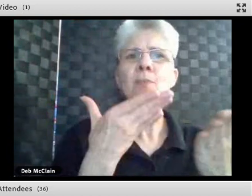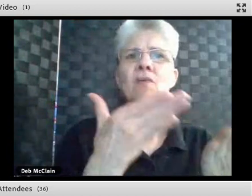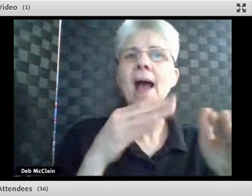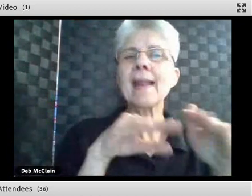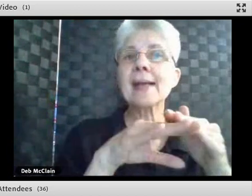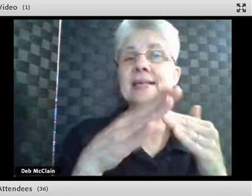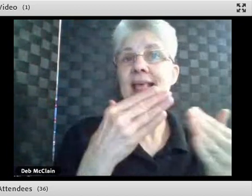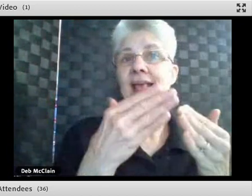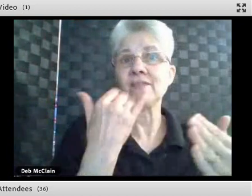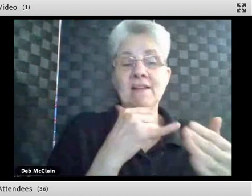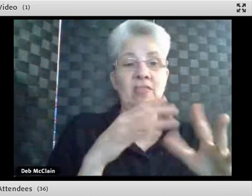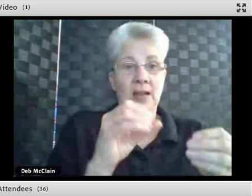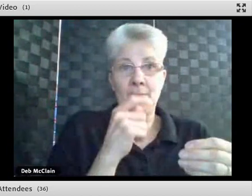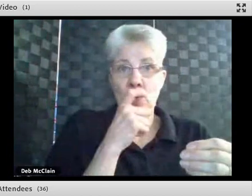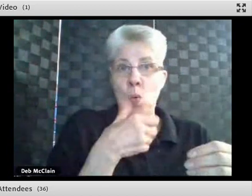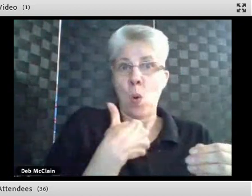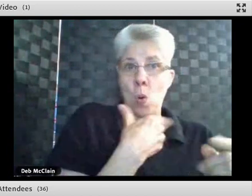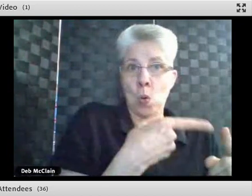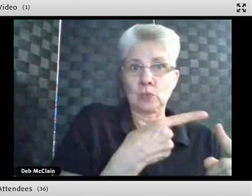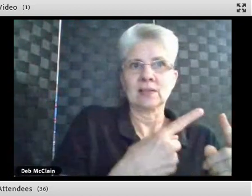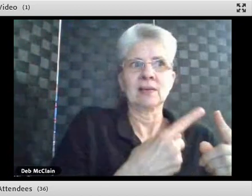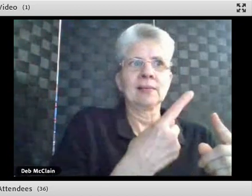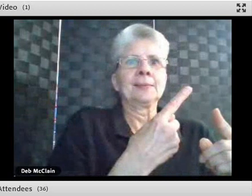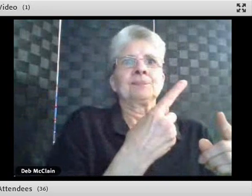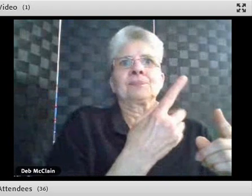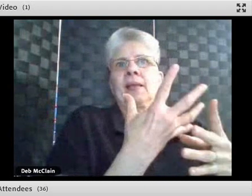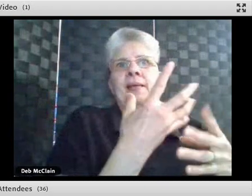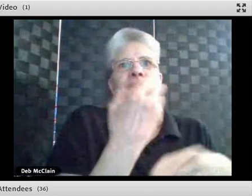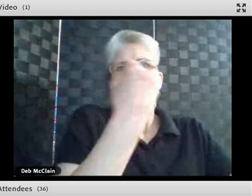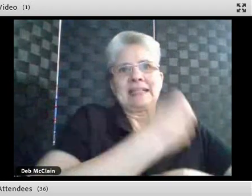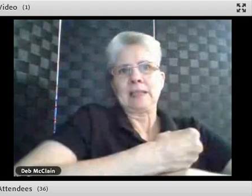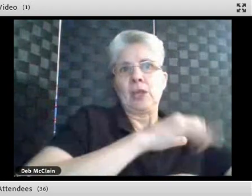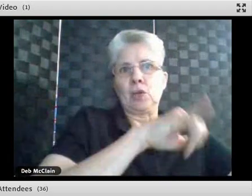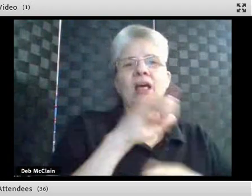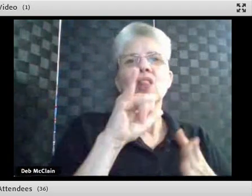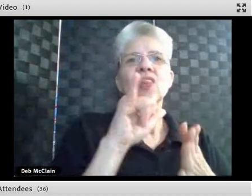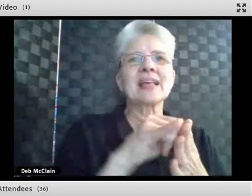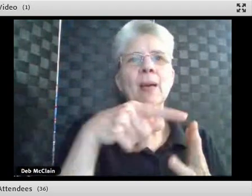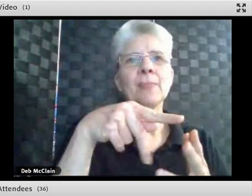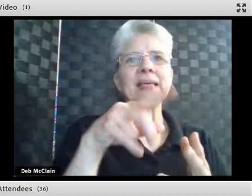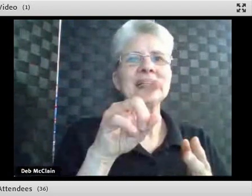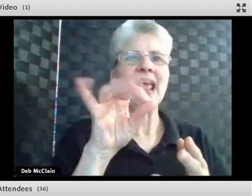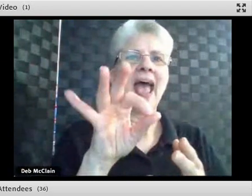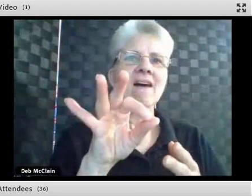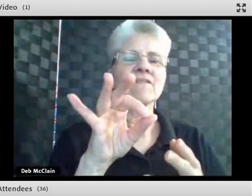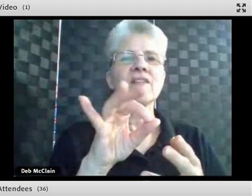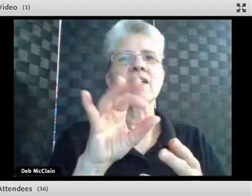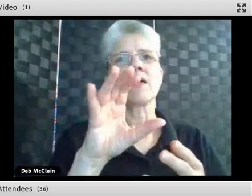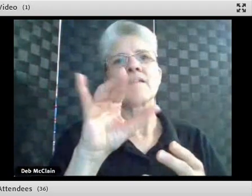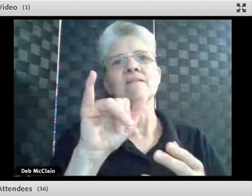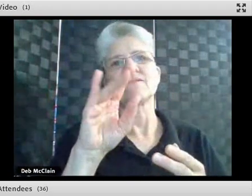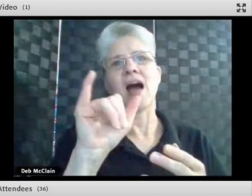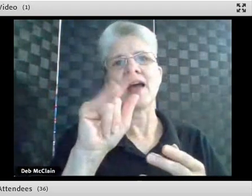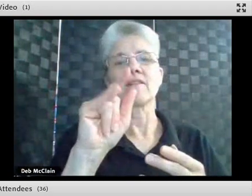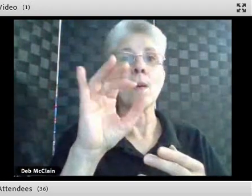even if the company that owns it disappears. Another example of this is the PDF file format and Adobe.